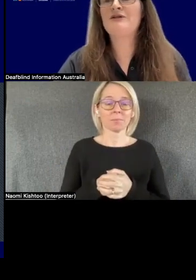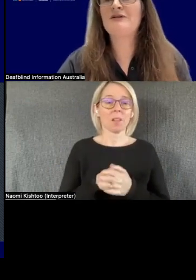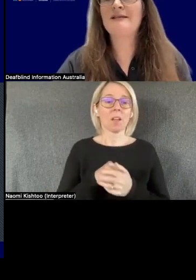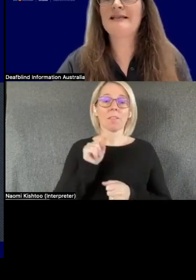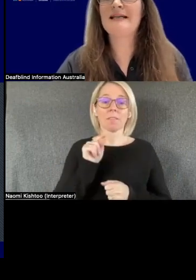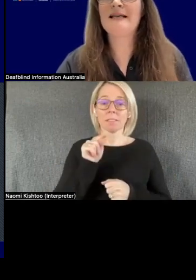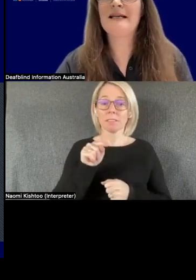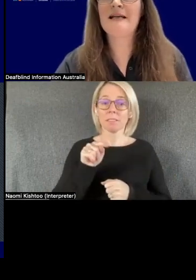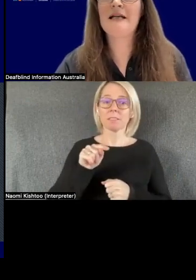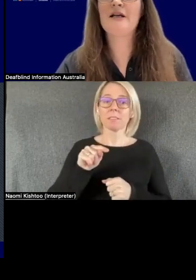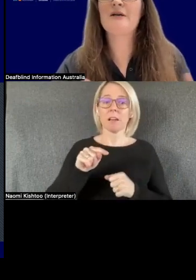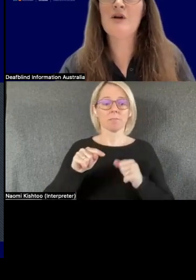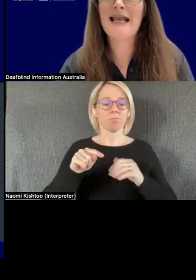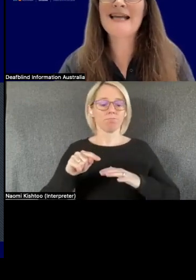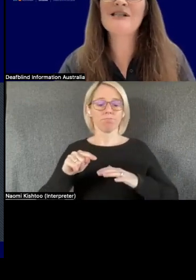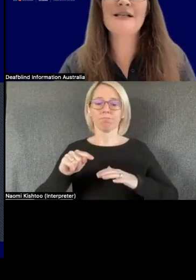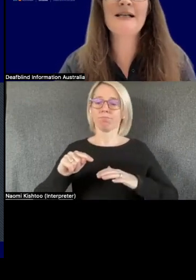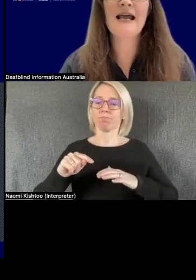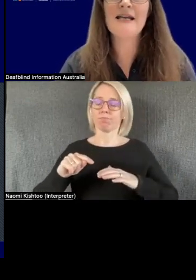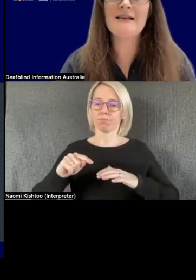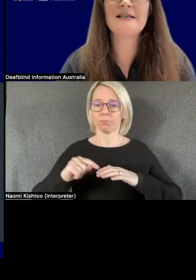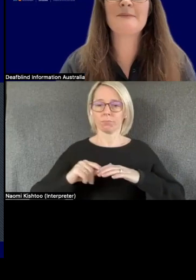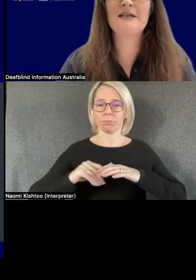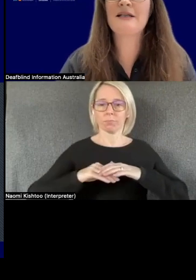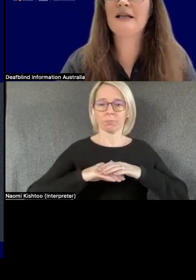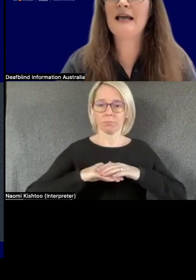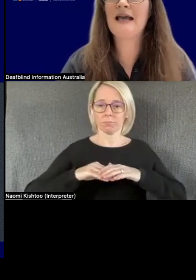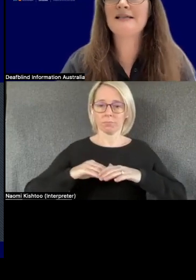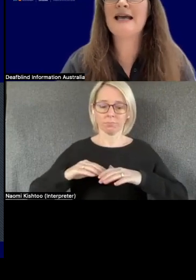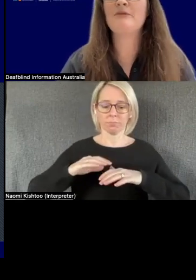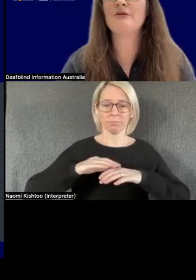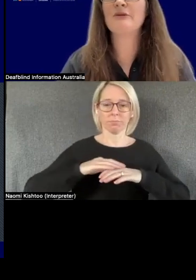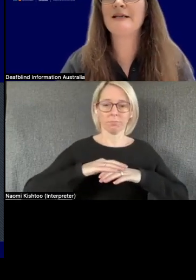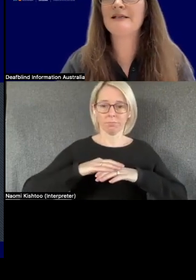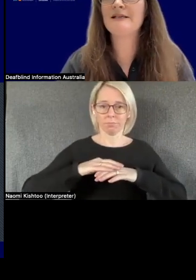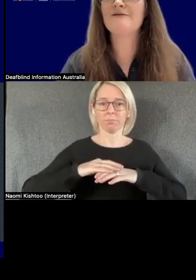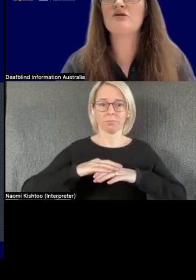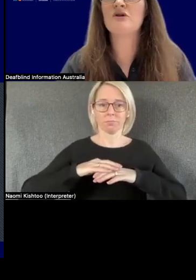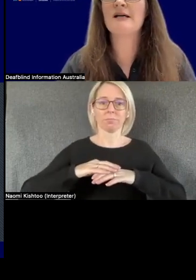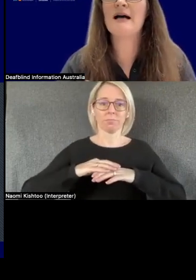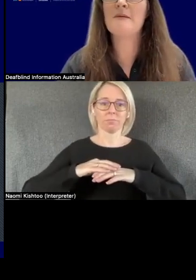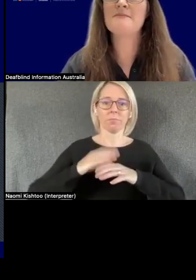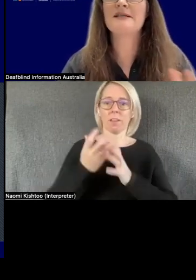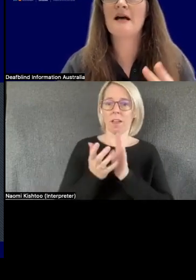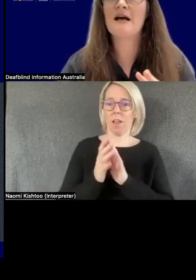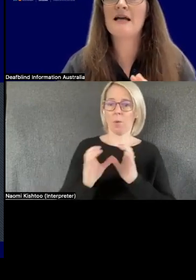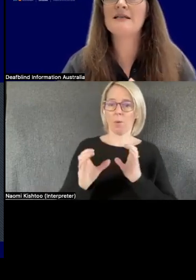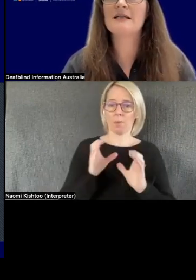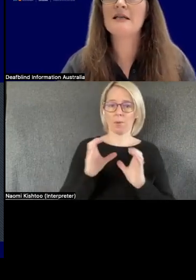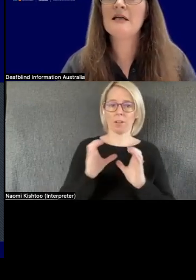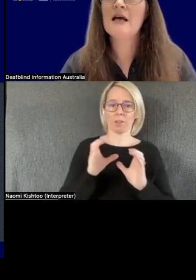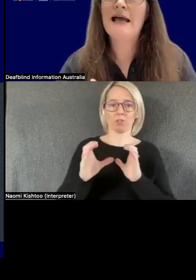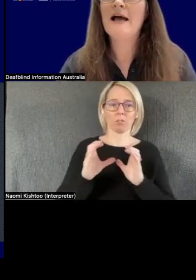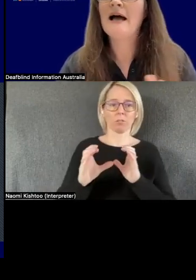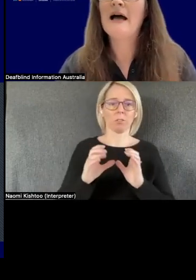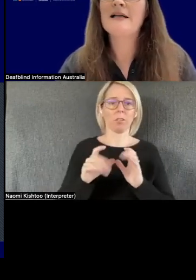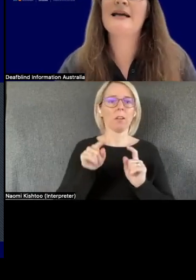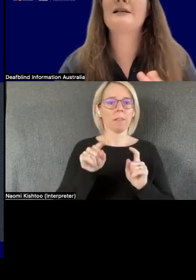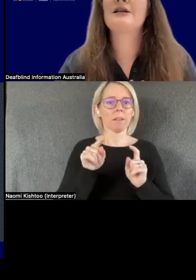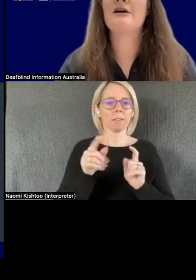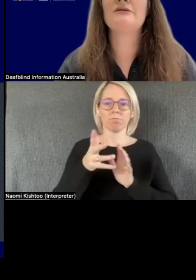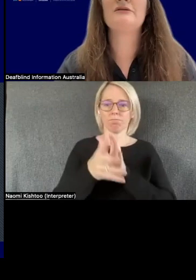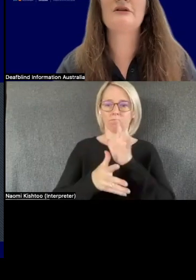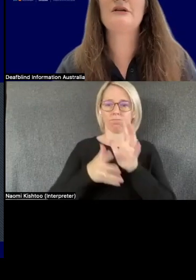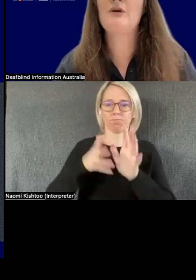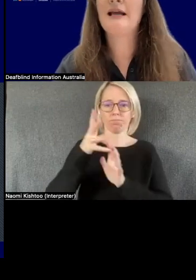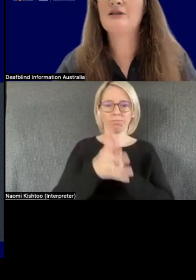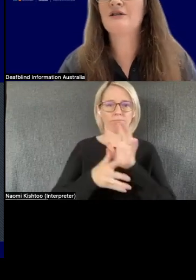used in communication, and in this particular example it is for signed tactile communication,